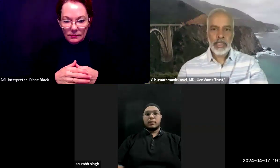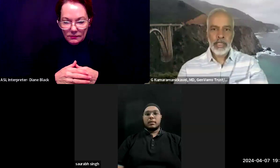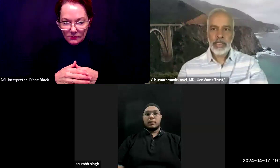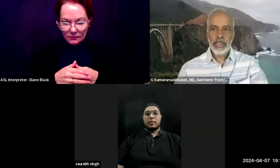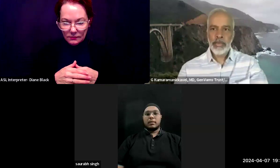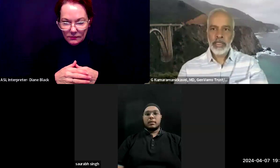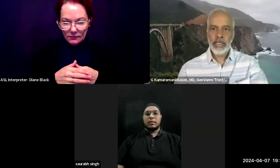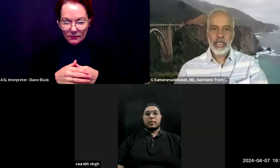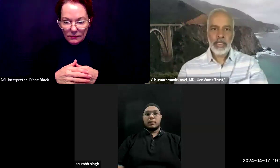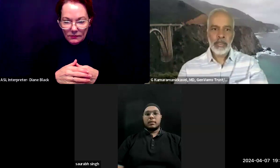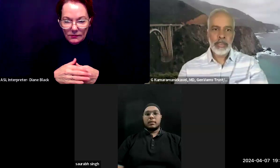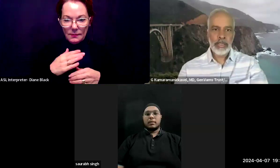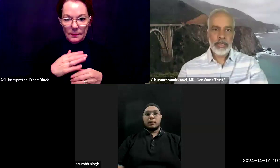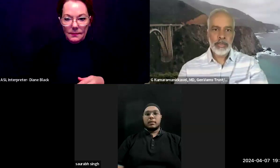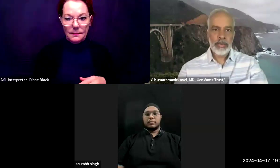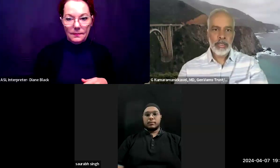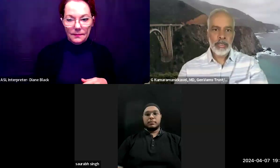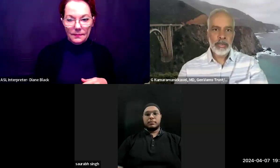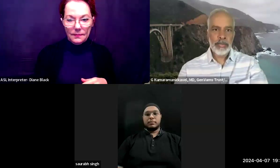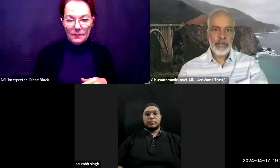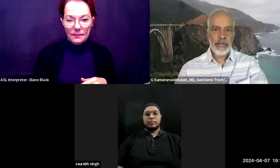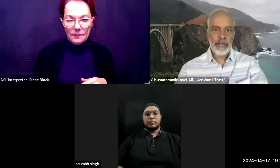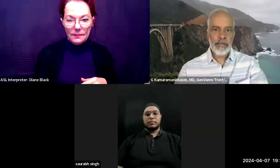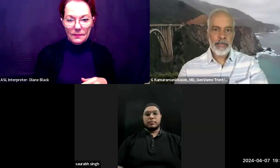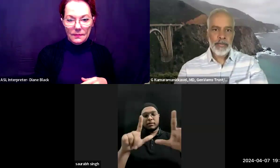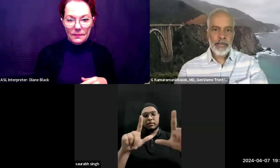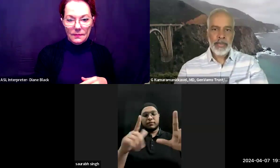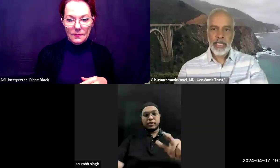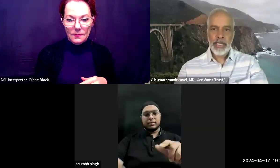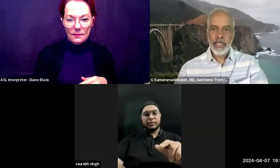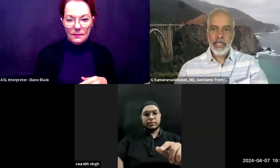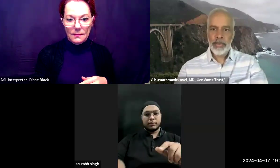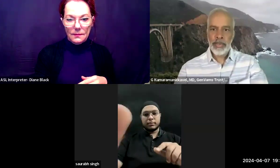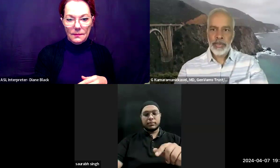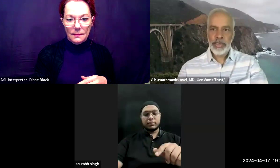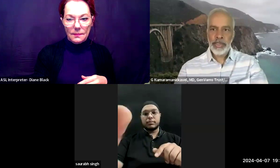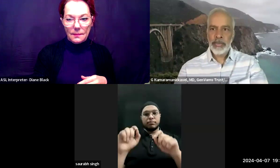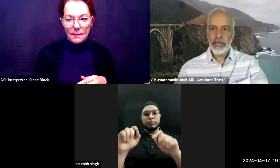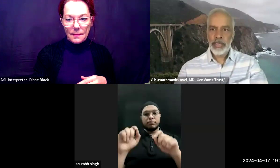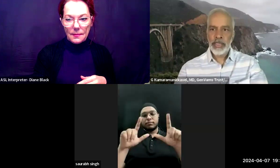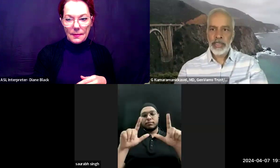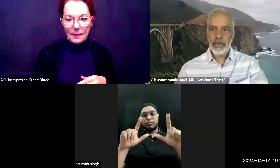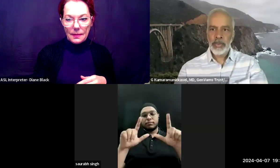I have shared my screen and also I took a point to check if everything is okay